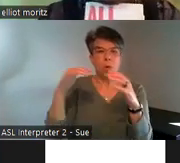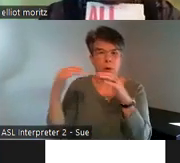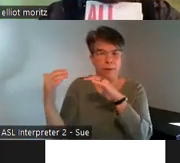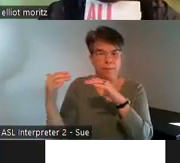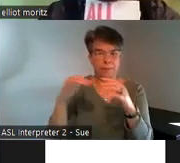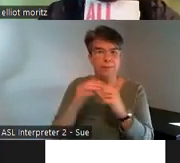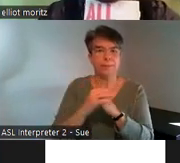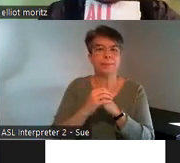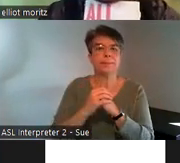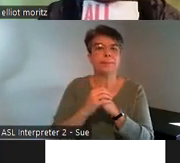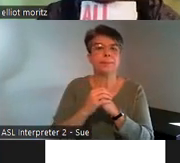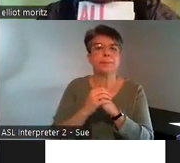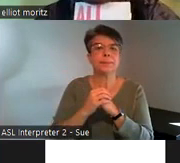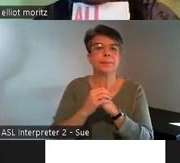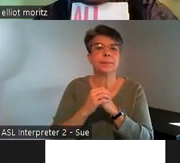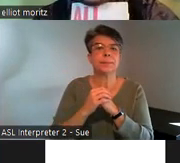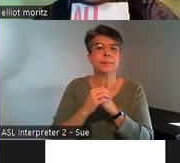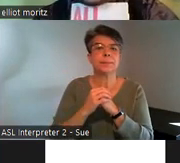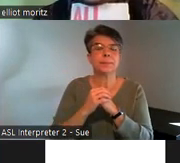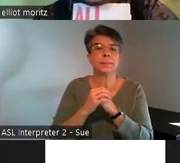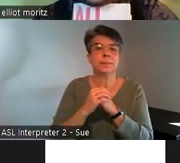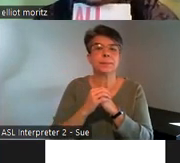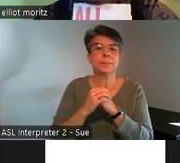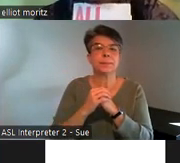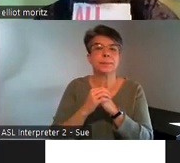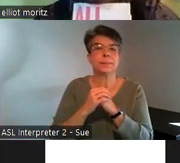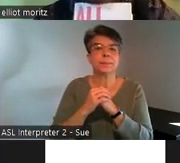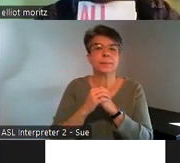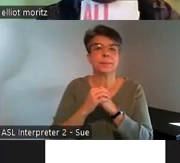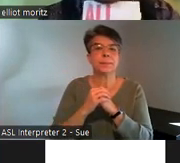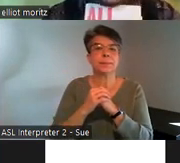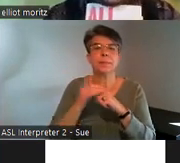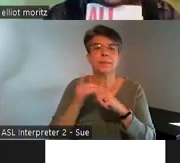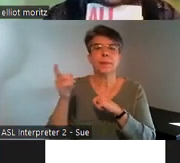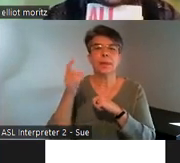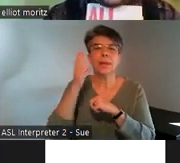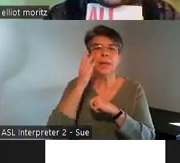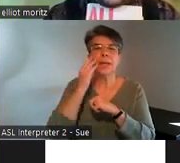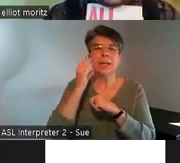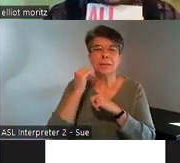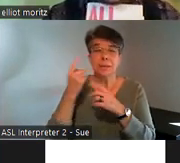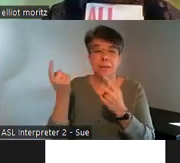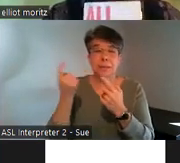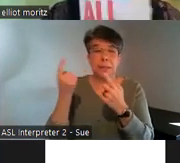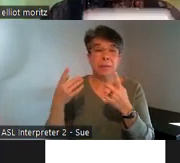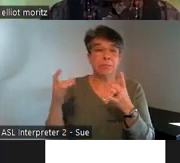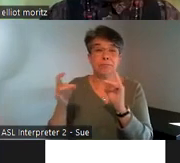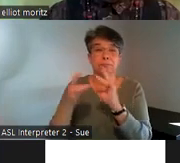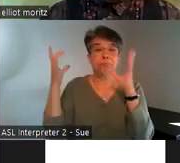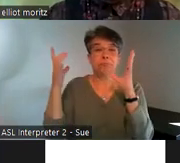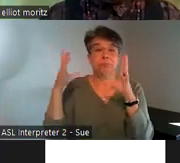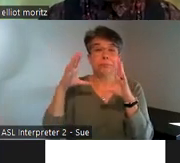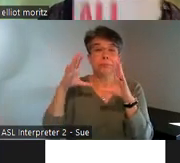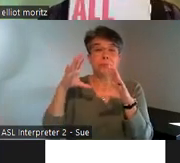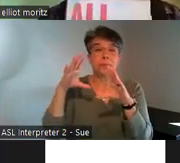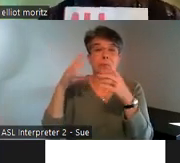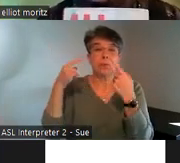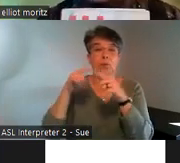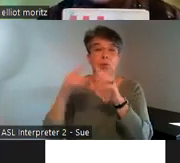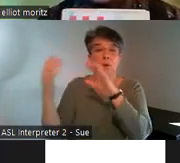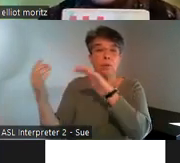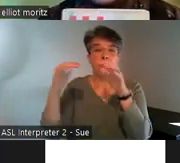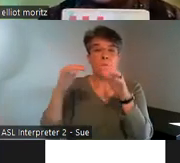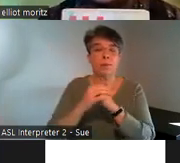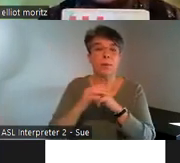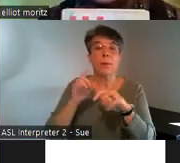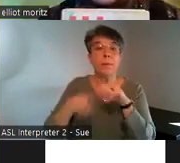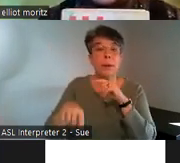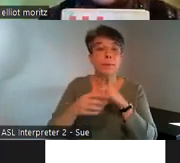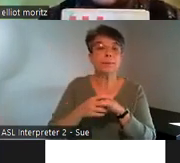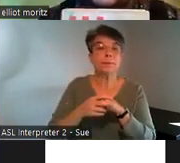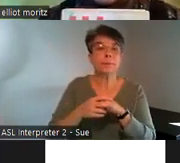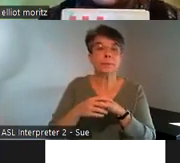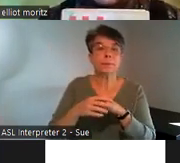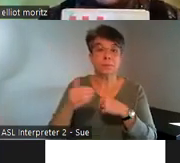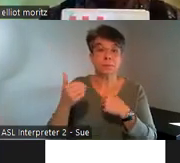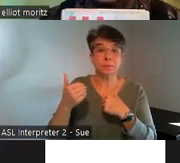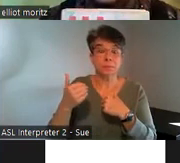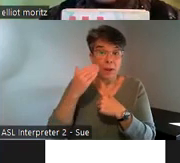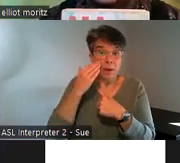um um something along that line and but despite the fact that I had ability in my family I lost